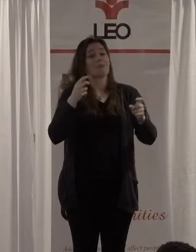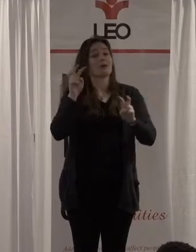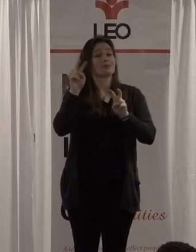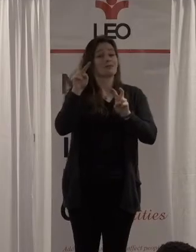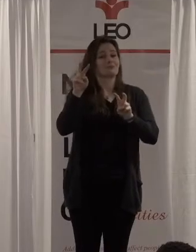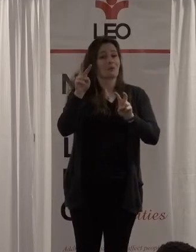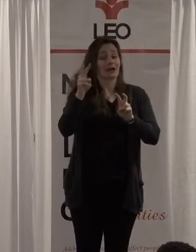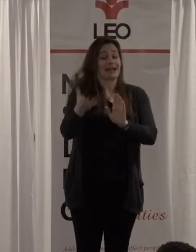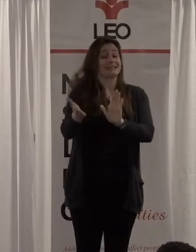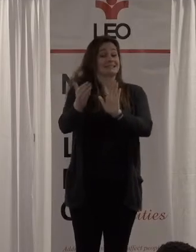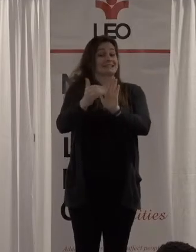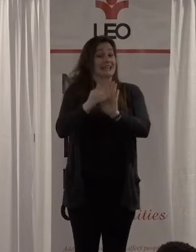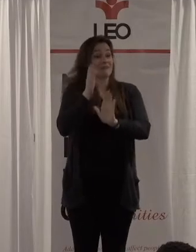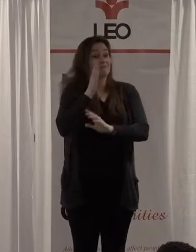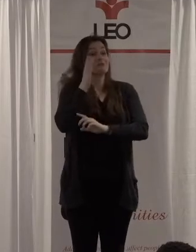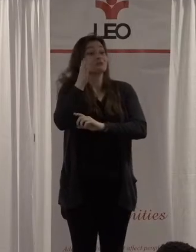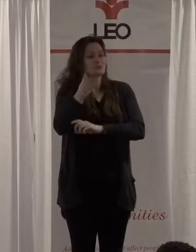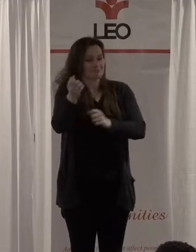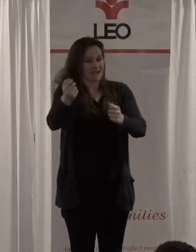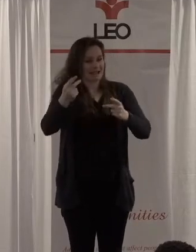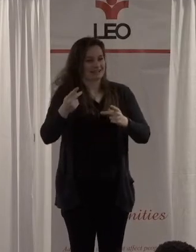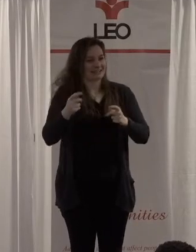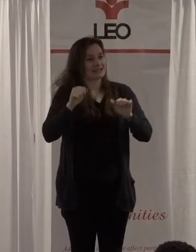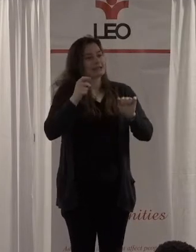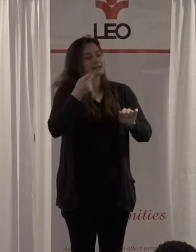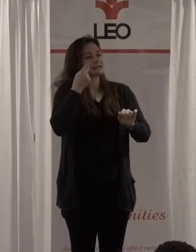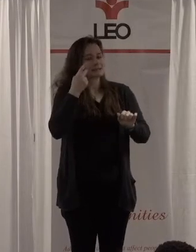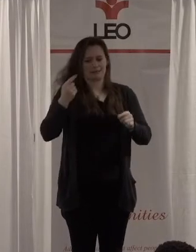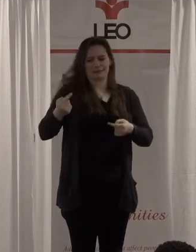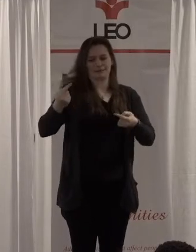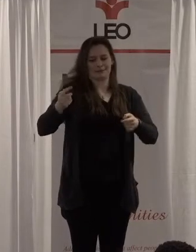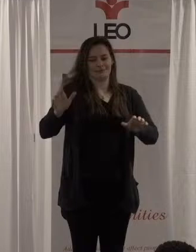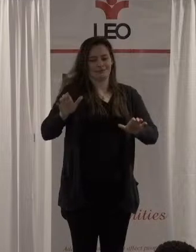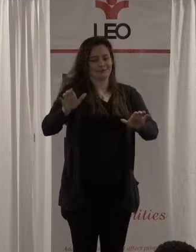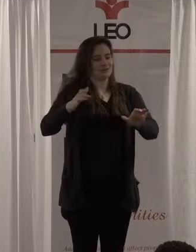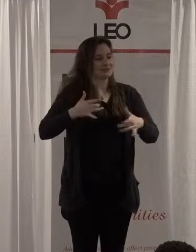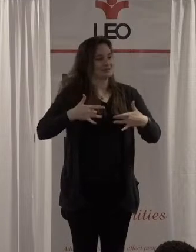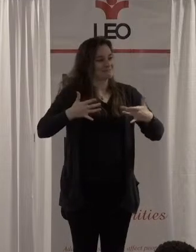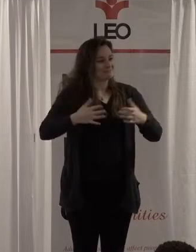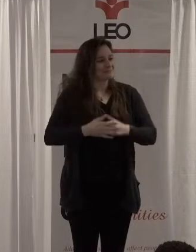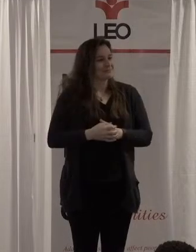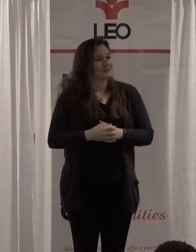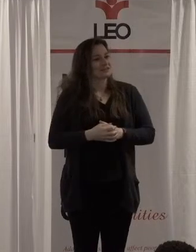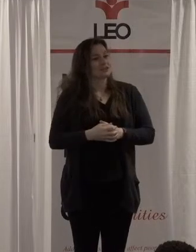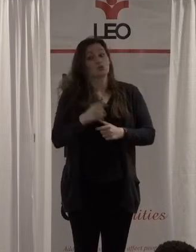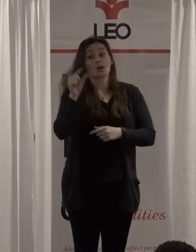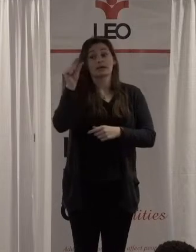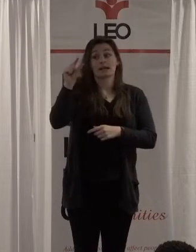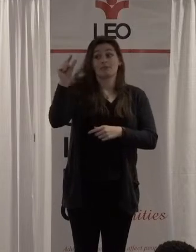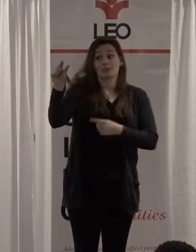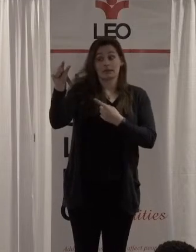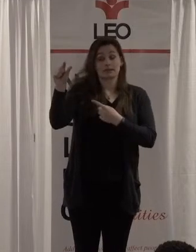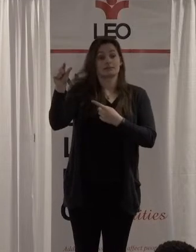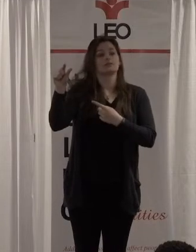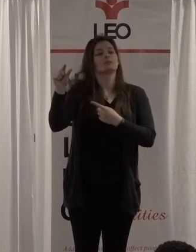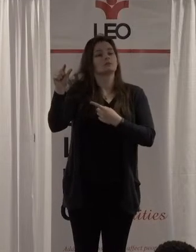TO HOPEFULLY SEE HOW FAR YOU HAVE GONE. SO AS A GOVERNMENT, WE CONTINUE TO MAKE PROGRESS TOWARDS THE 2030 GOALS